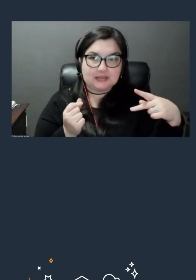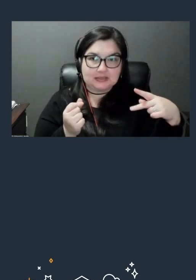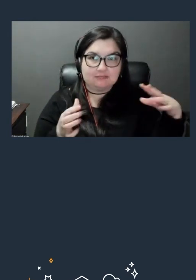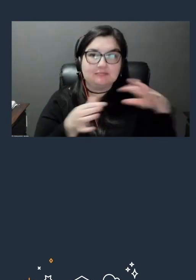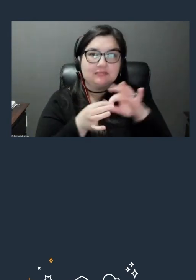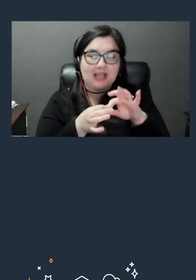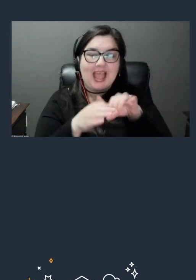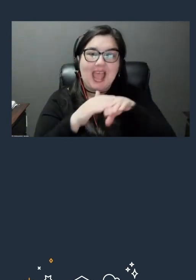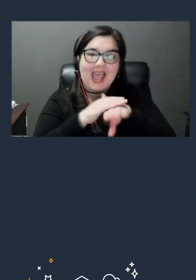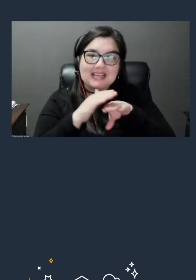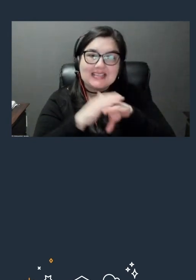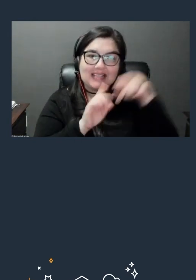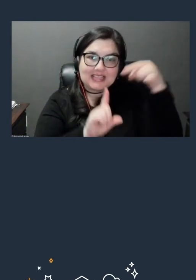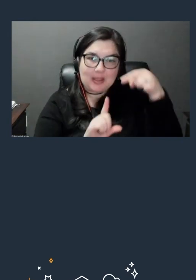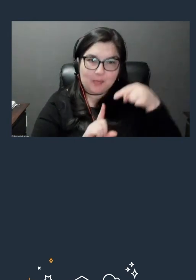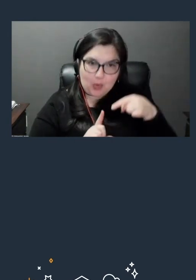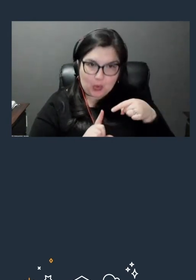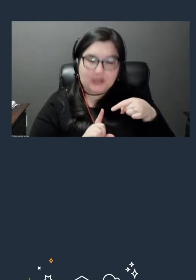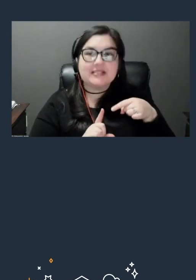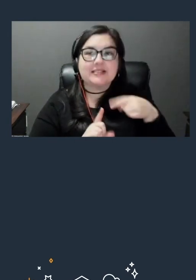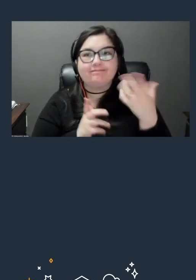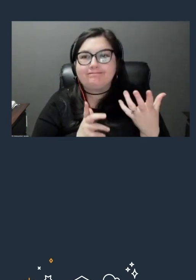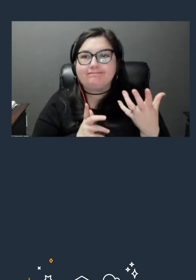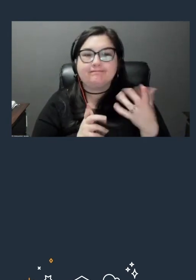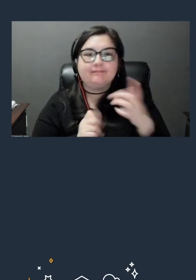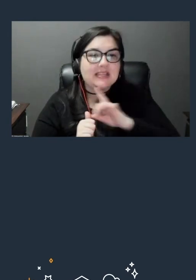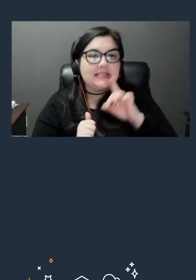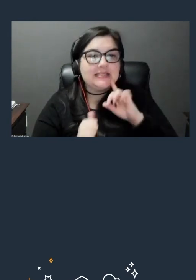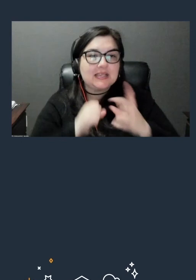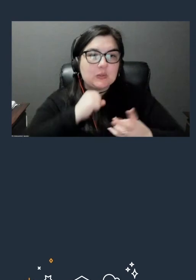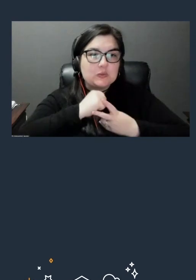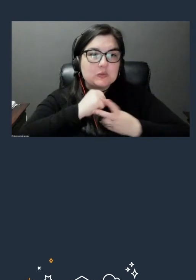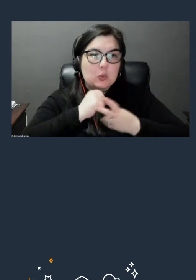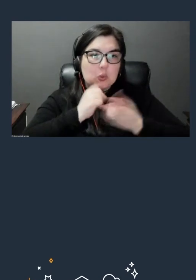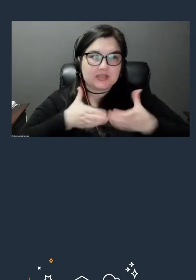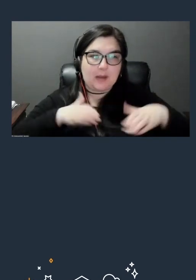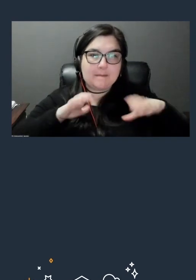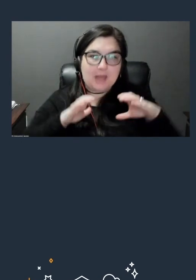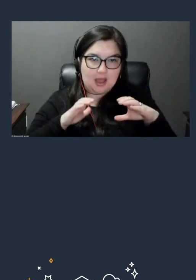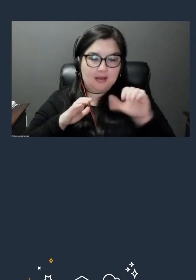as though it's a single storage bucket. So the application doesn't really have to worry